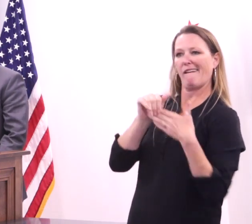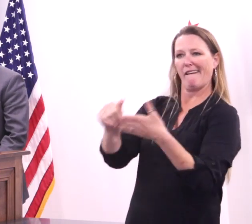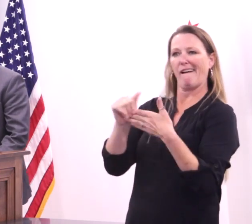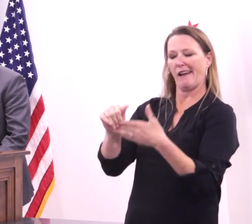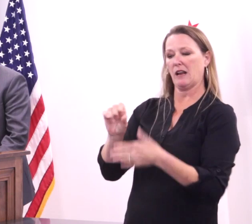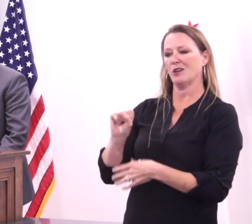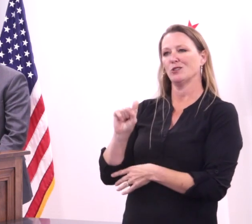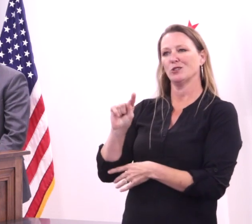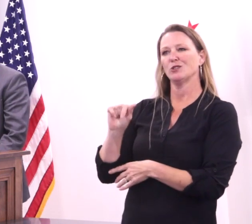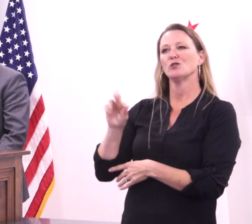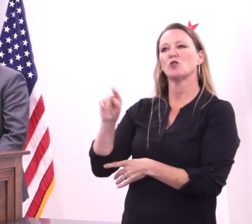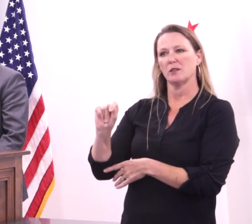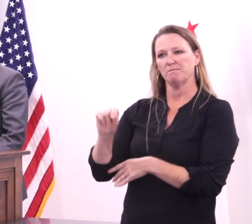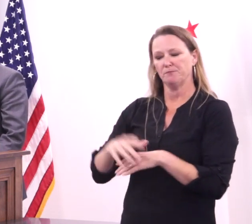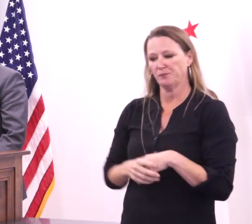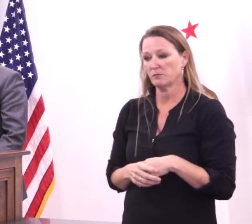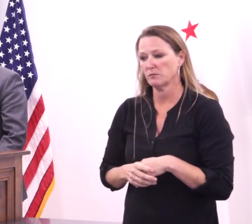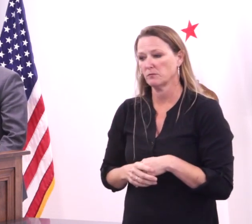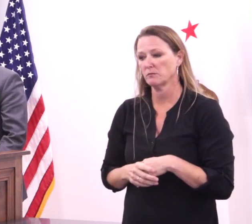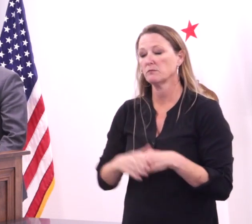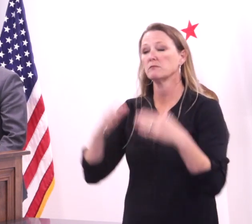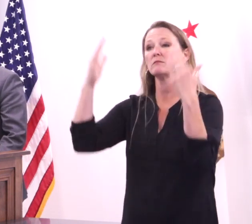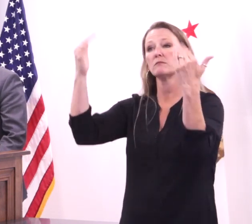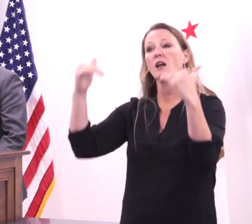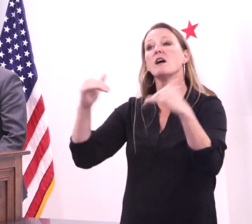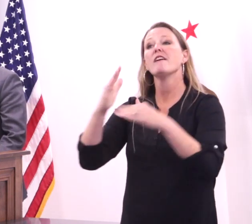Phase 1, when we begin phasing into reopening.